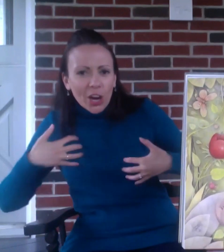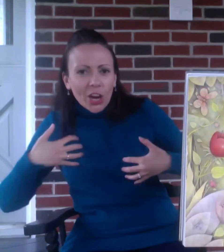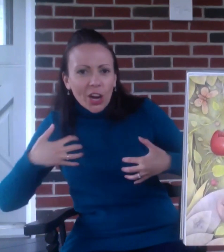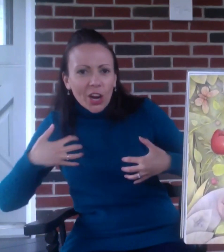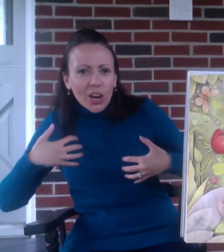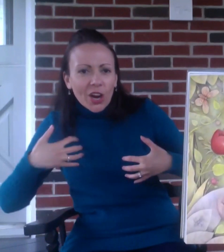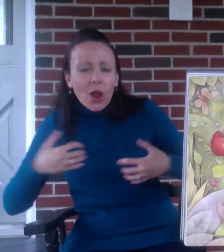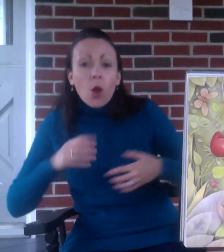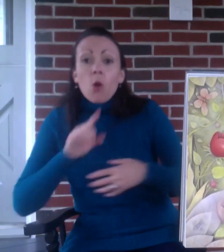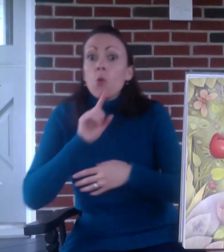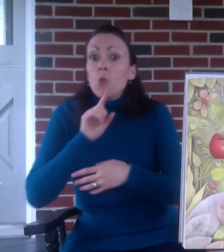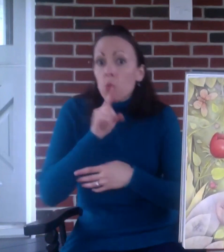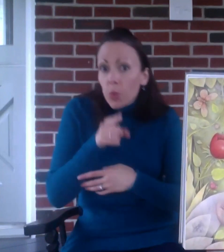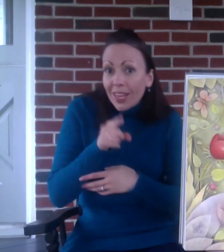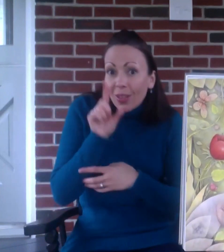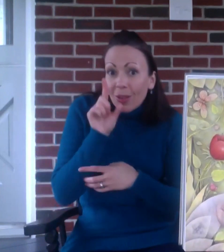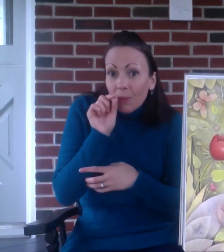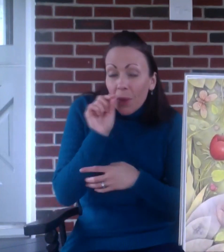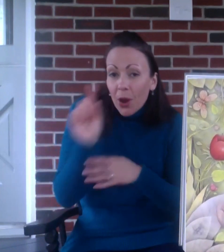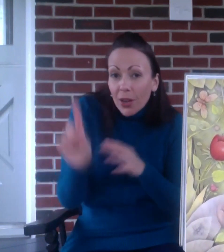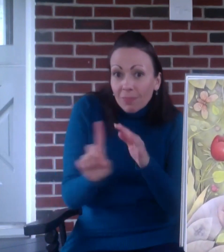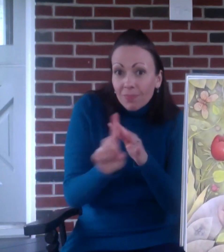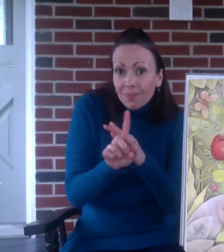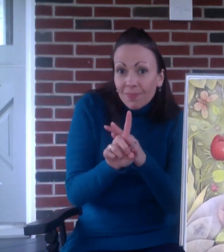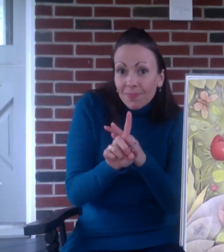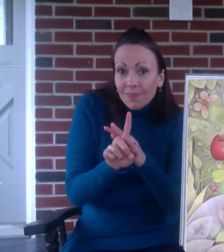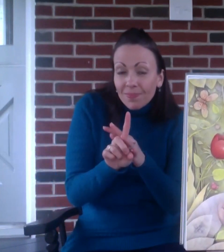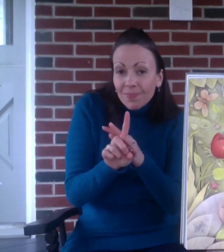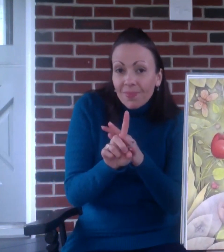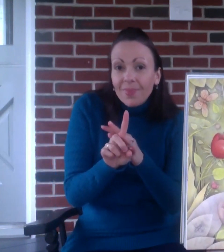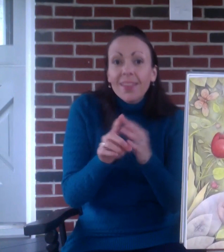And if you're noticing, it's a lot brighter. It is a lot brighter.